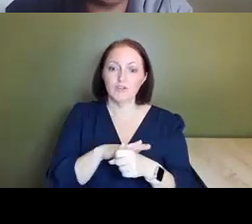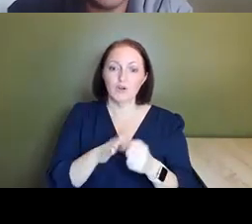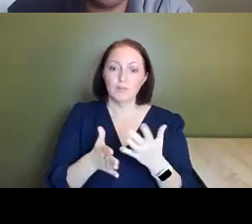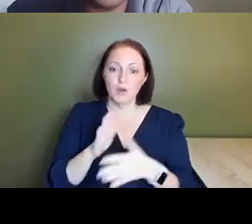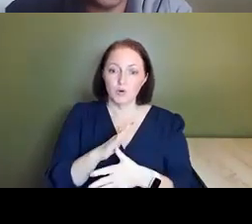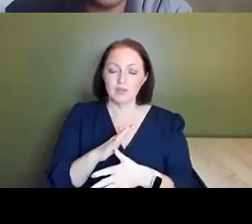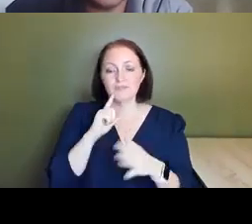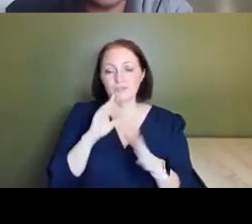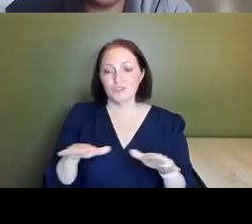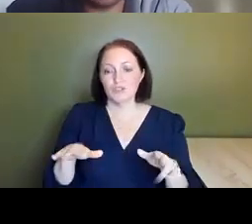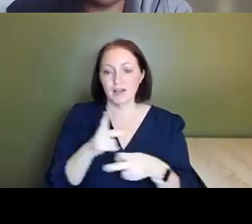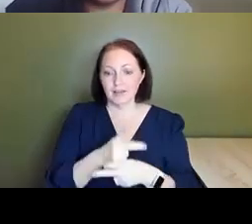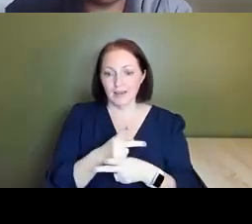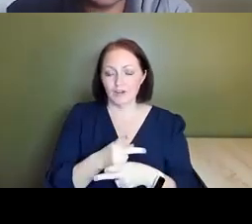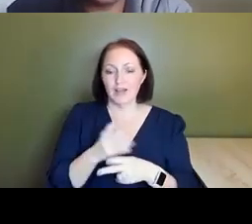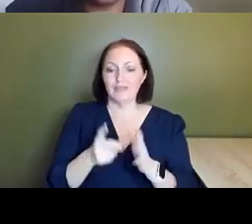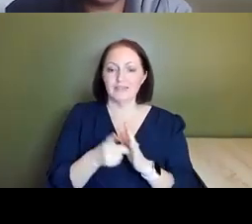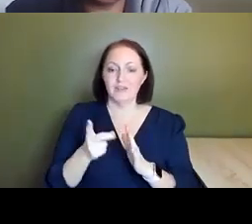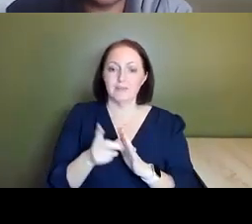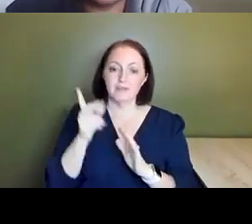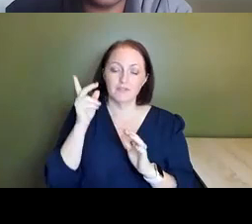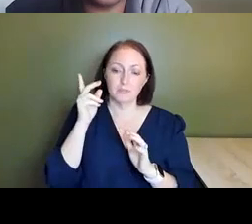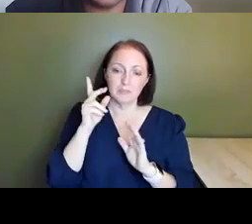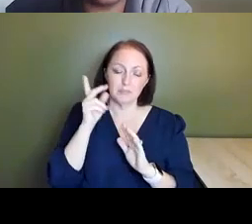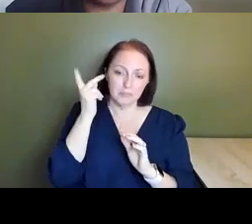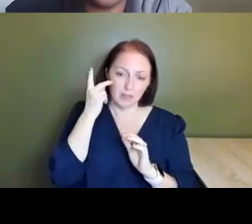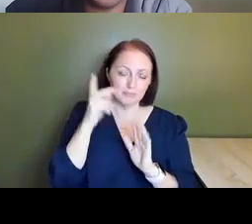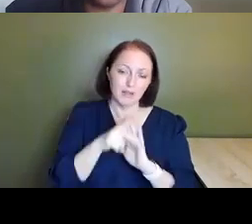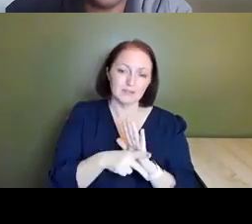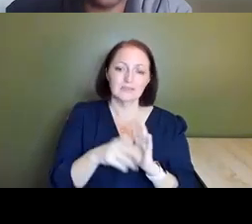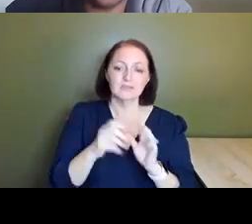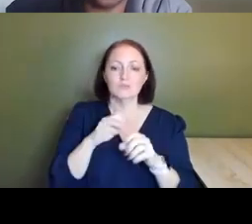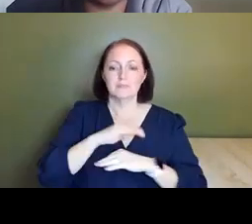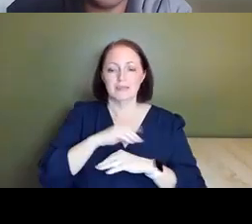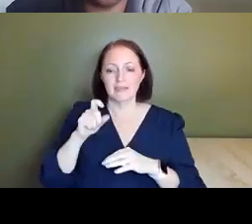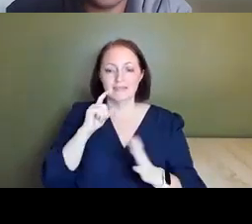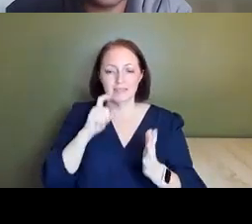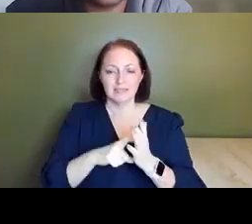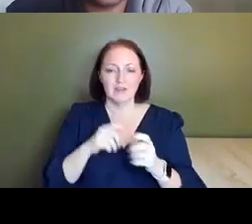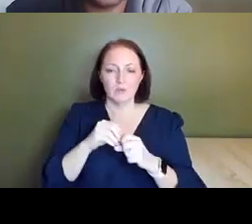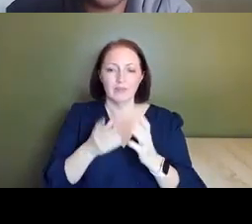for child care and the development of policies to meet the needs identify within those priorities.